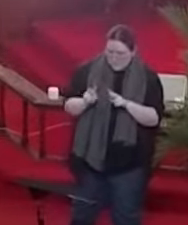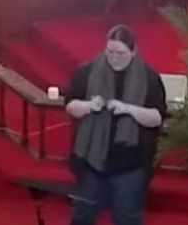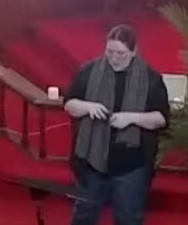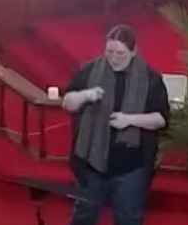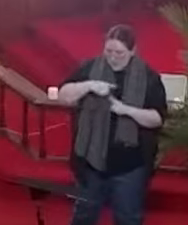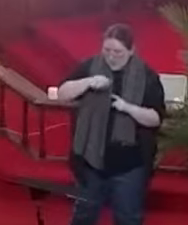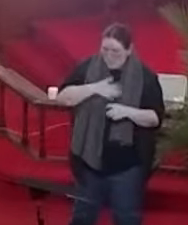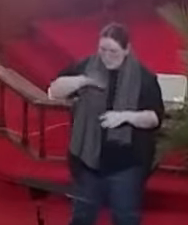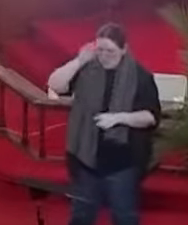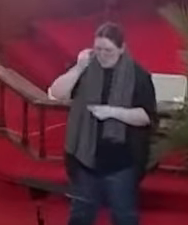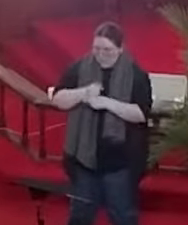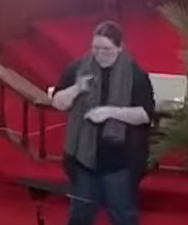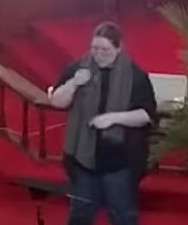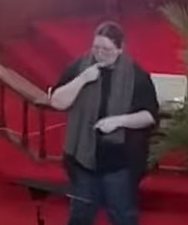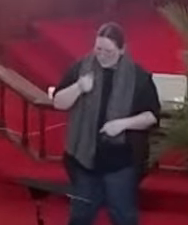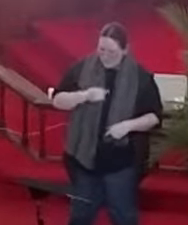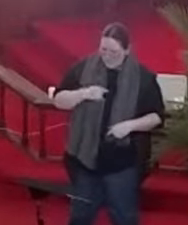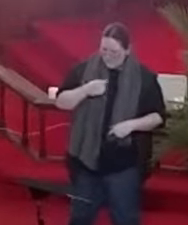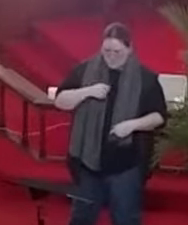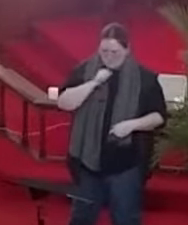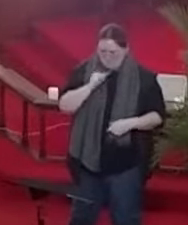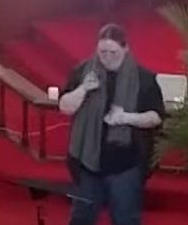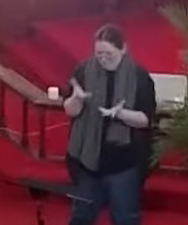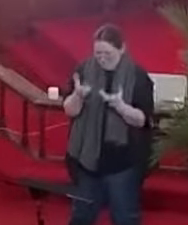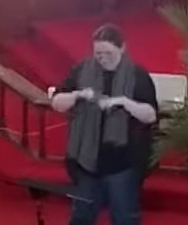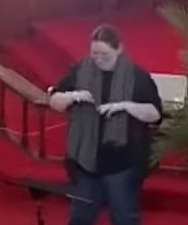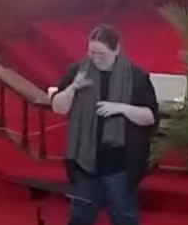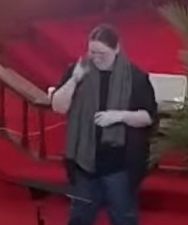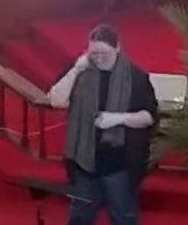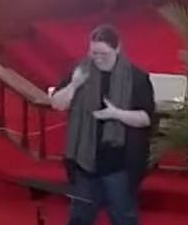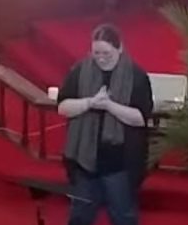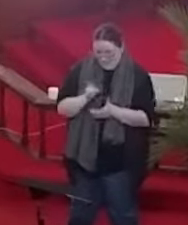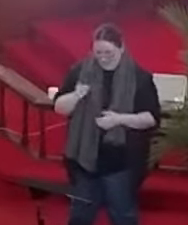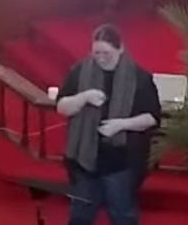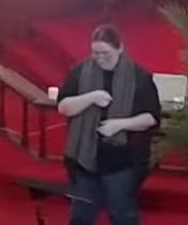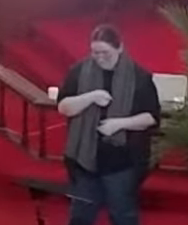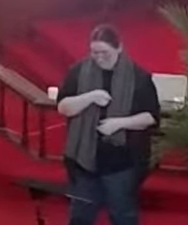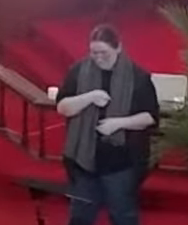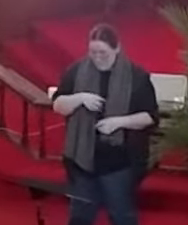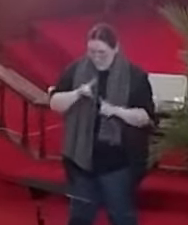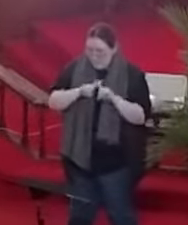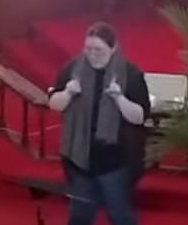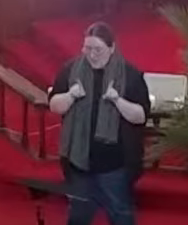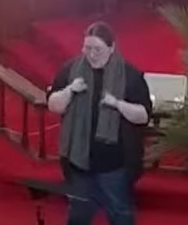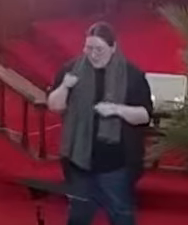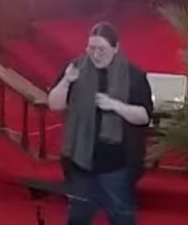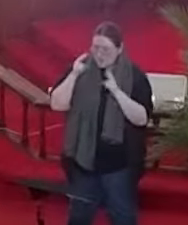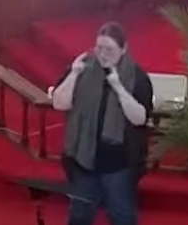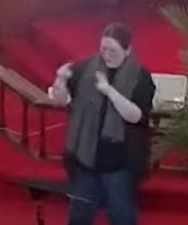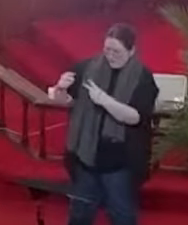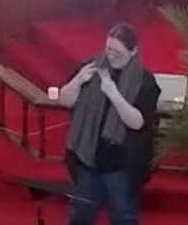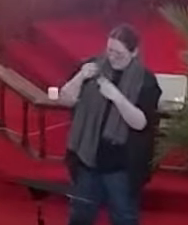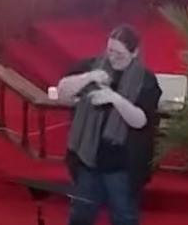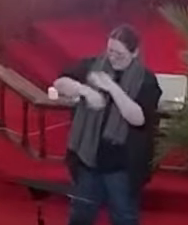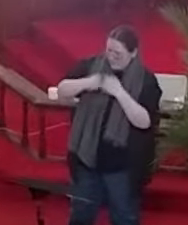When my brother told me this, I didn't want to believe him, but he looked me in the eyes.